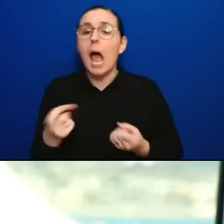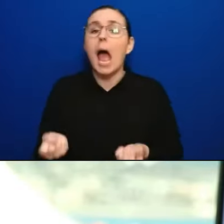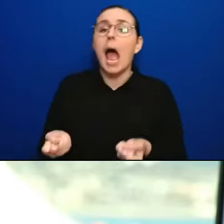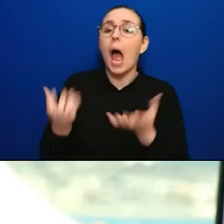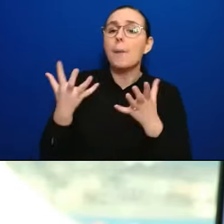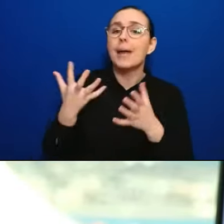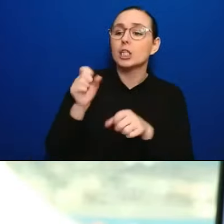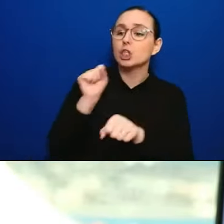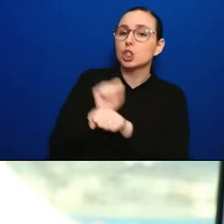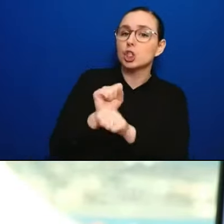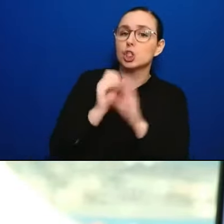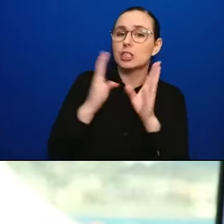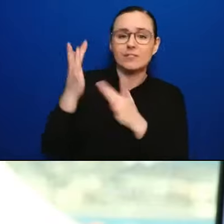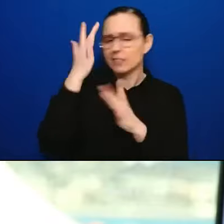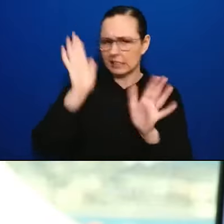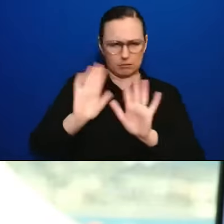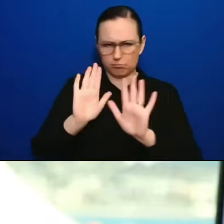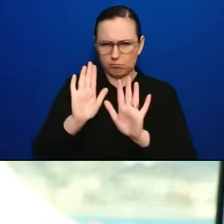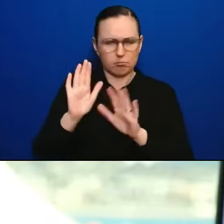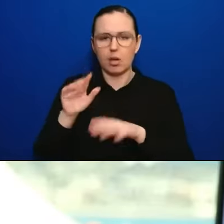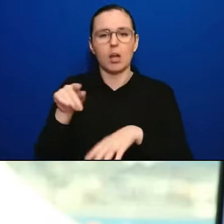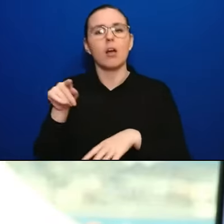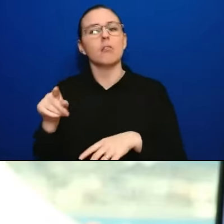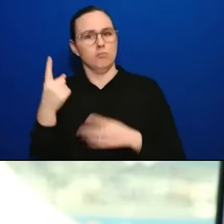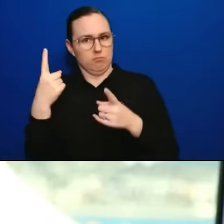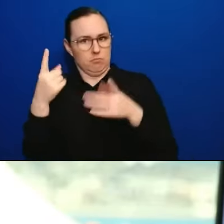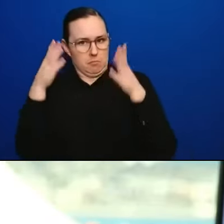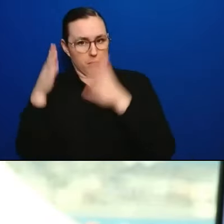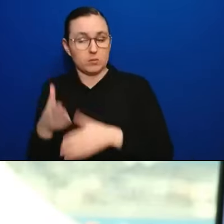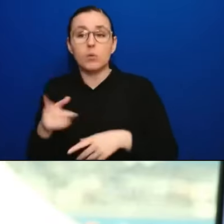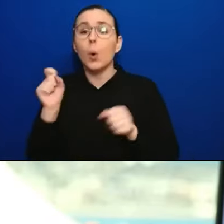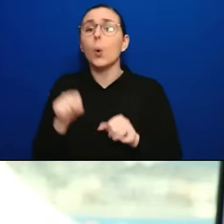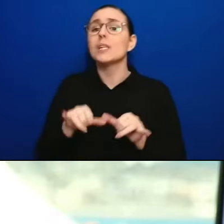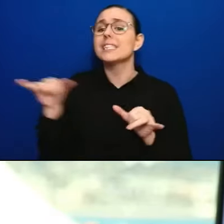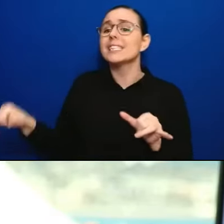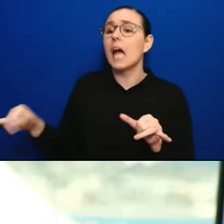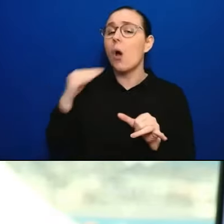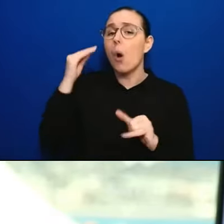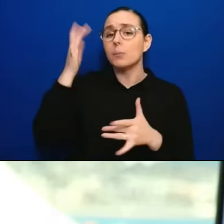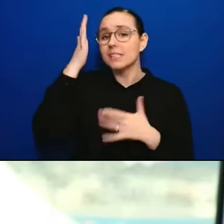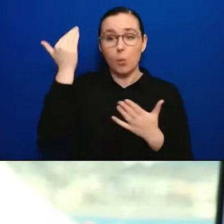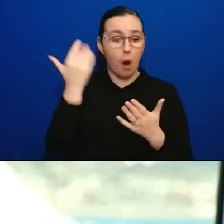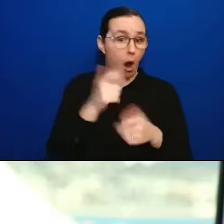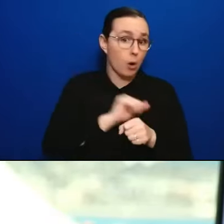days or shifts they may have called in sick. It could be due to COVID-19 or